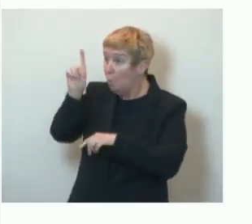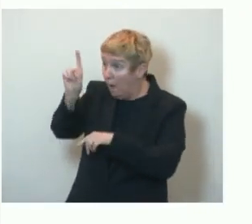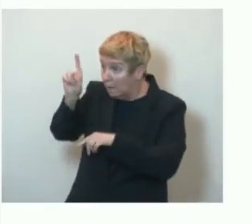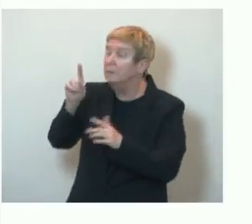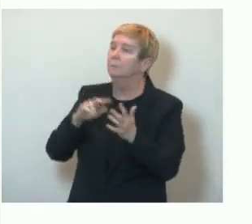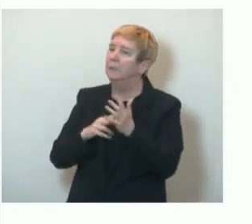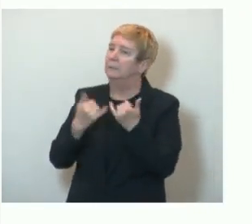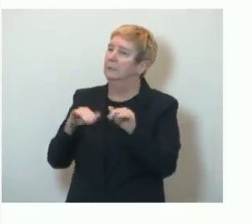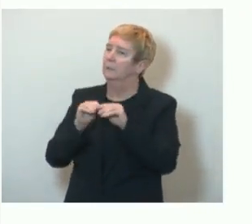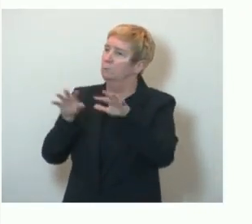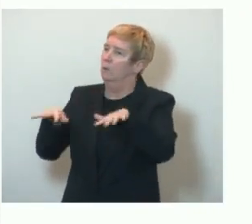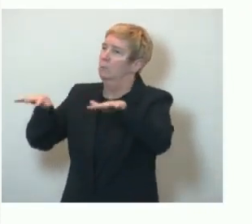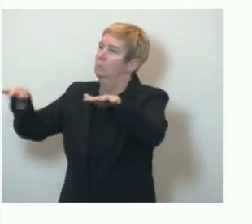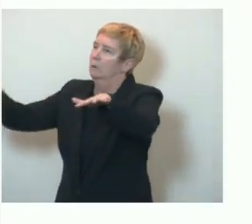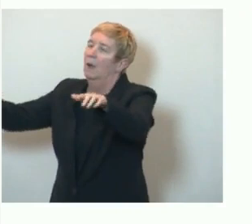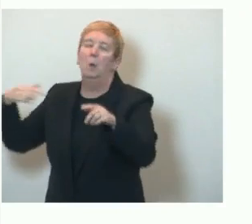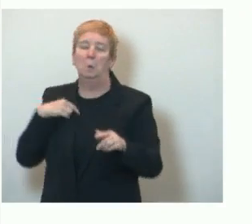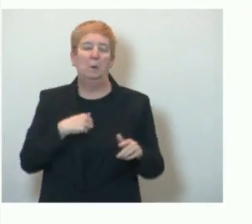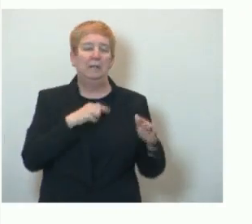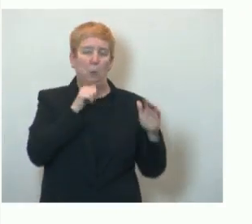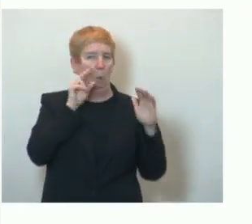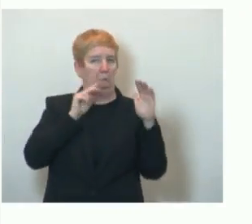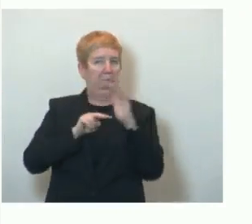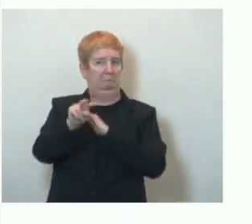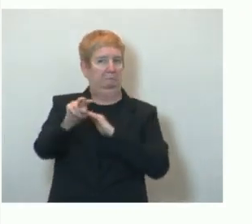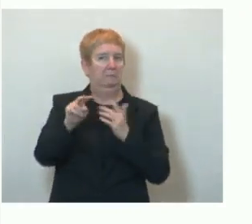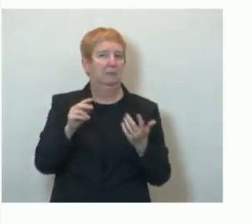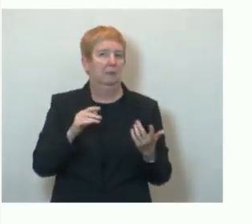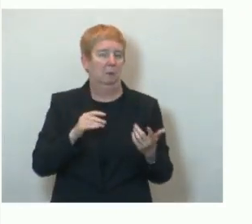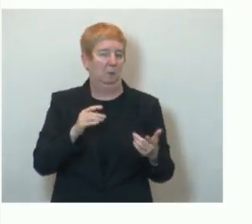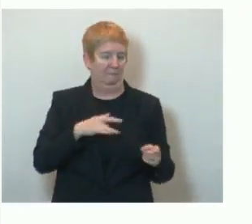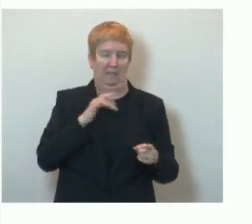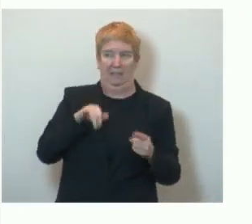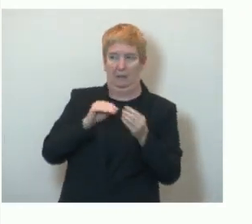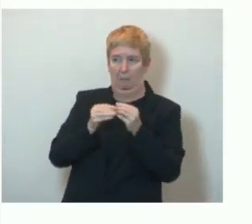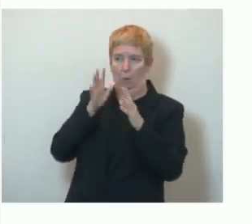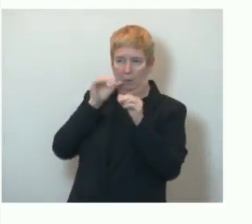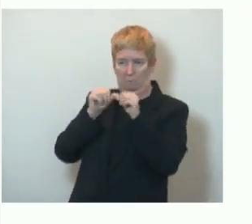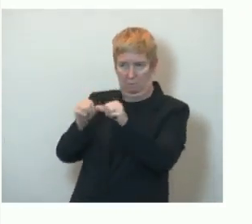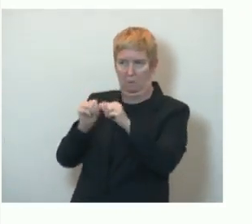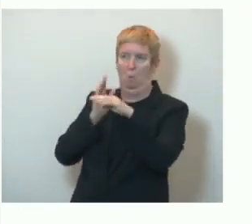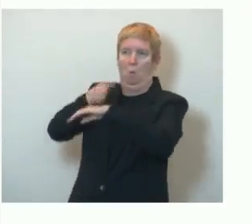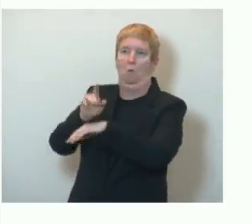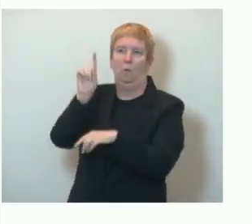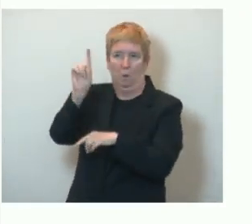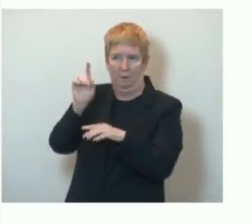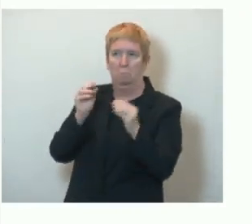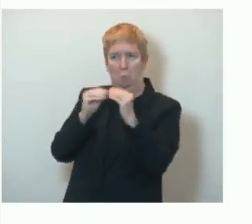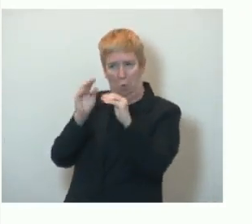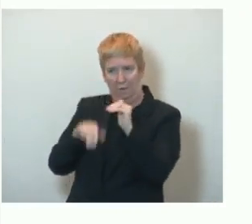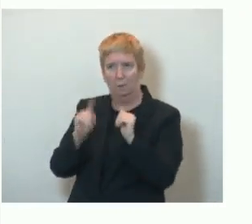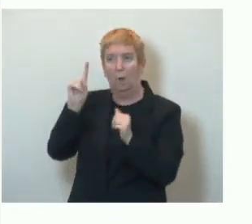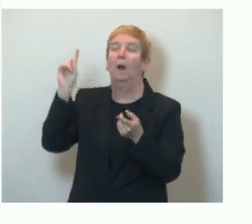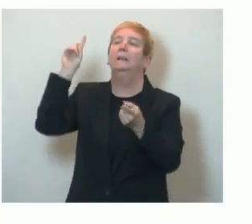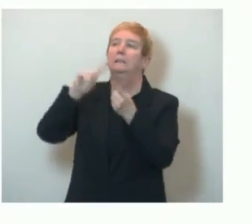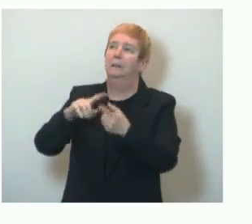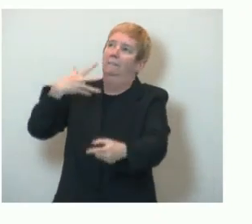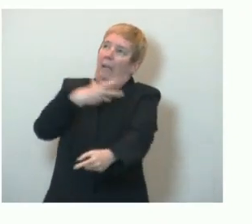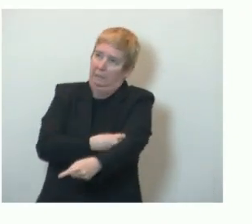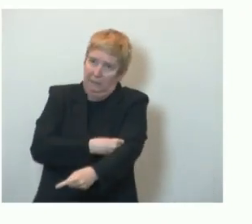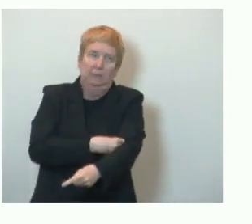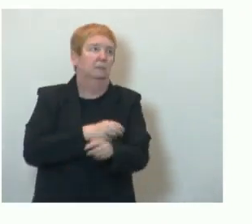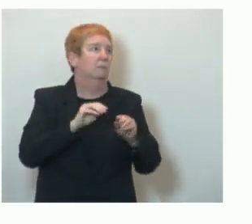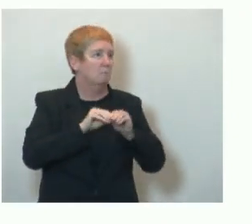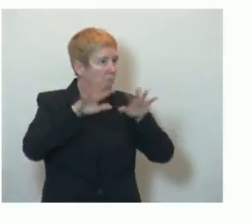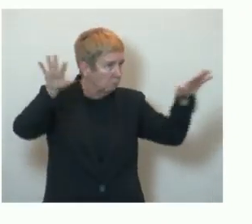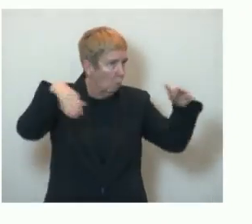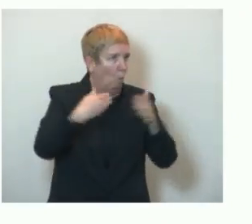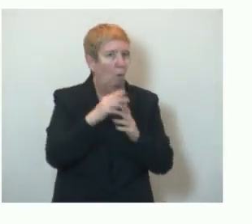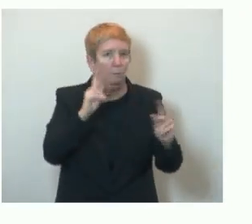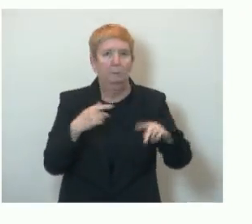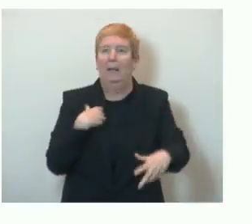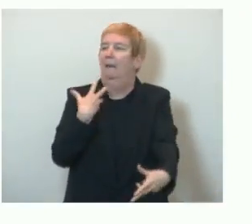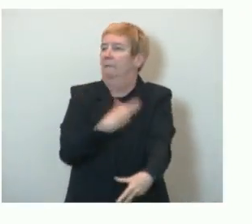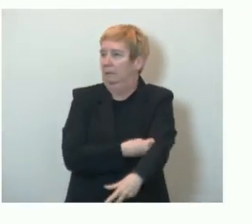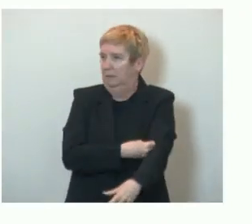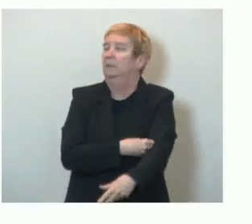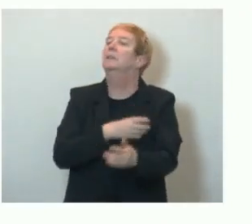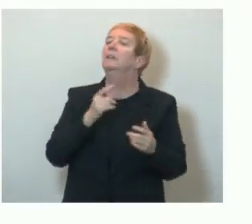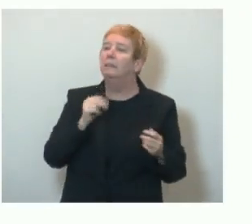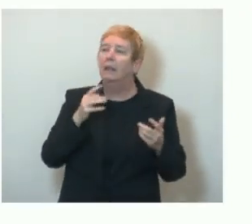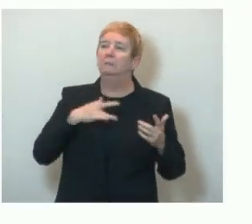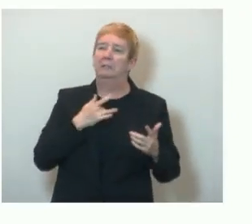BELOW ON THEN THE EPIDEMIC BEGINS TO DIE OUT, BUT WE’RE NOT REALLY EXPECTING THE EPIDEMIC TO BE GONE UNTIL EVERYONE IN NEW MEXICO HAS BEEN VACCINATED OR HOPEFULLY ALTERNATIVE WOULD BE